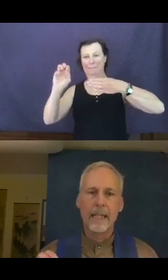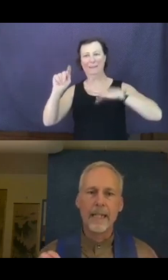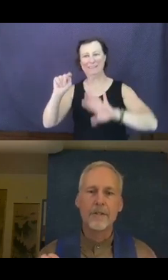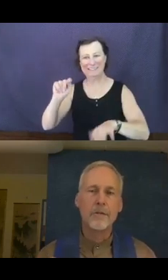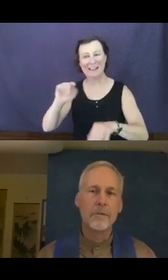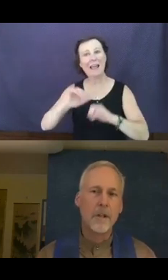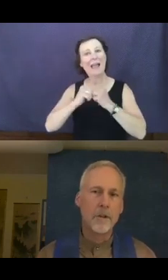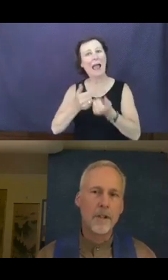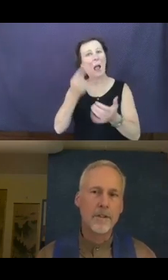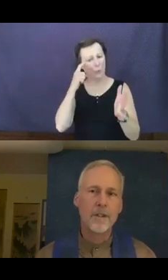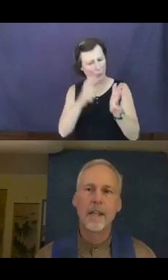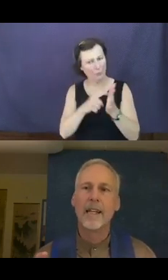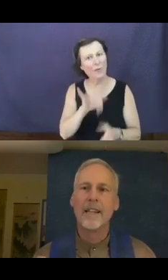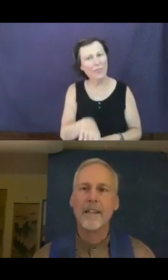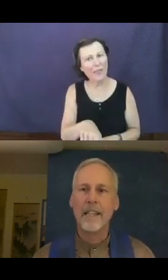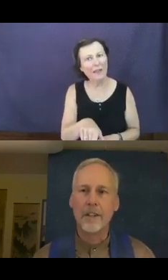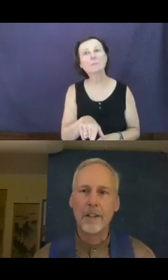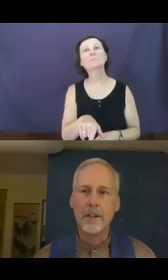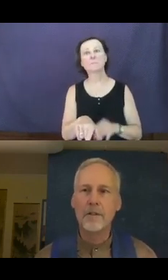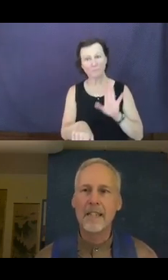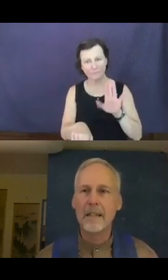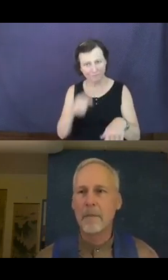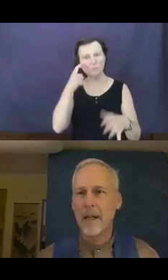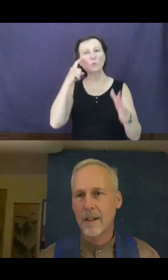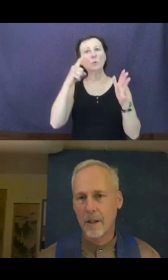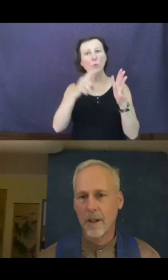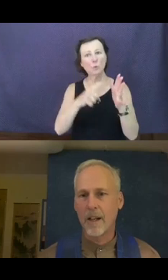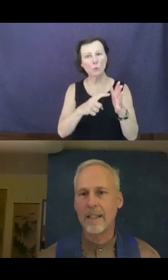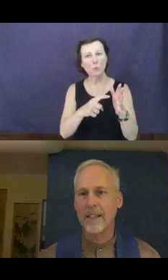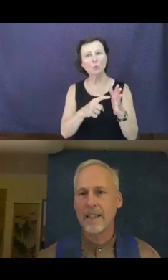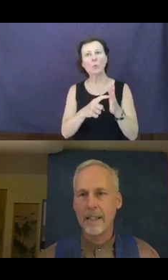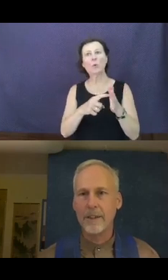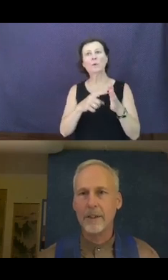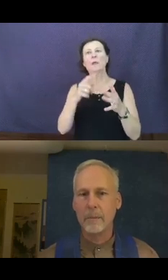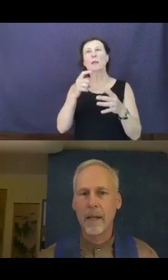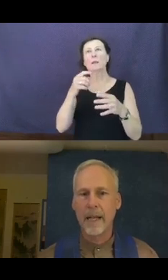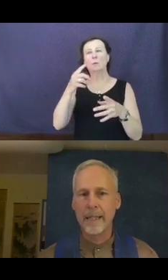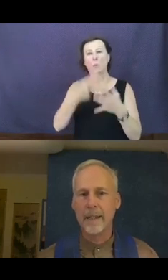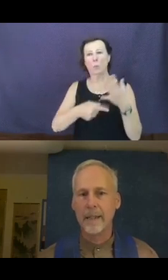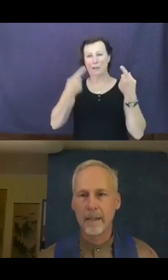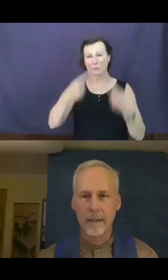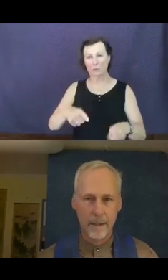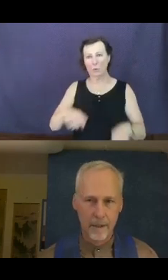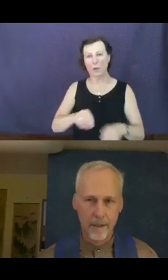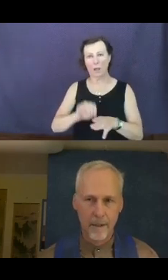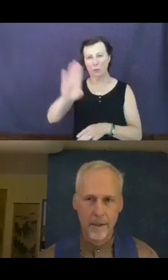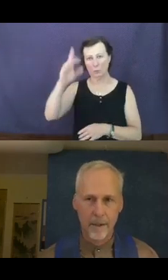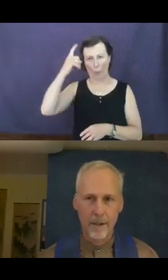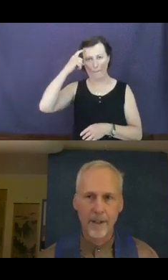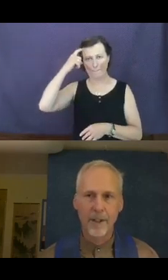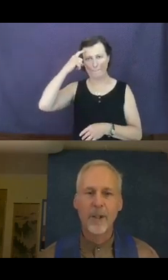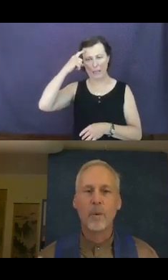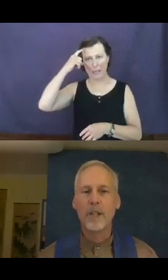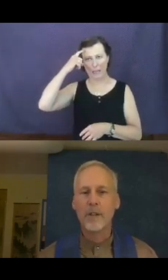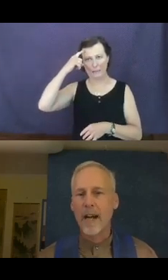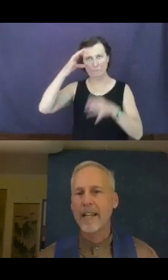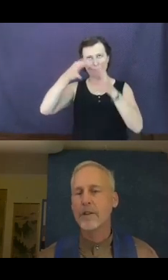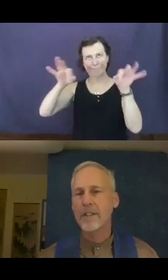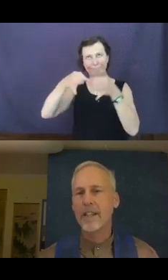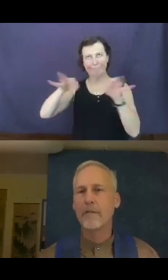is to notice the accusing monologue in your mind when you find yourself